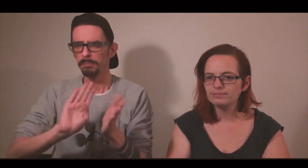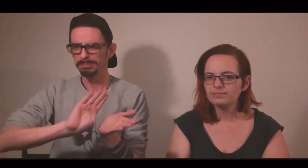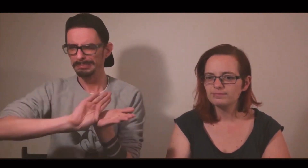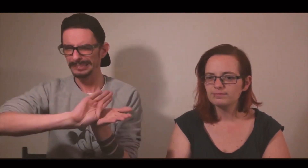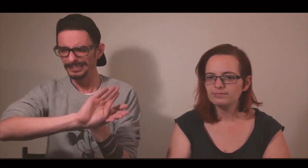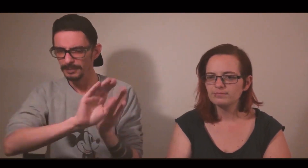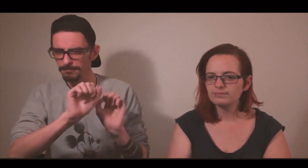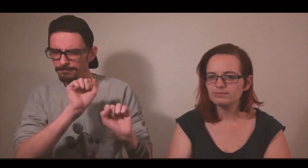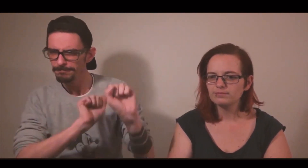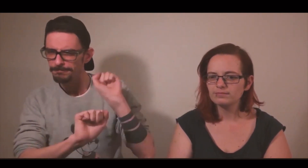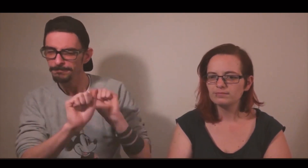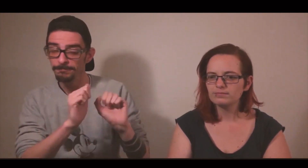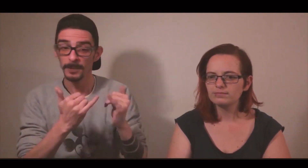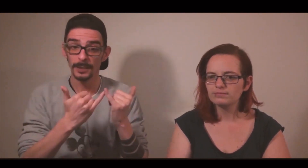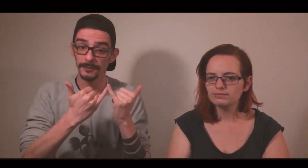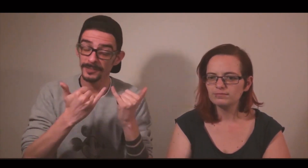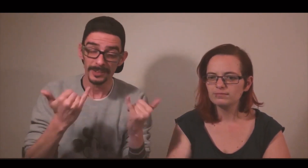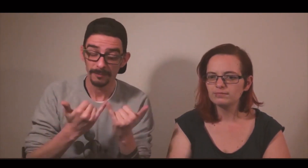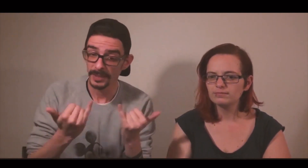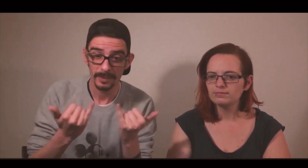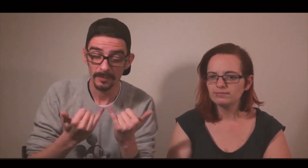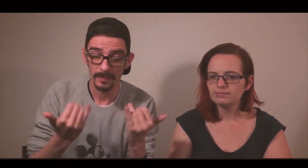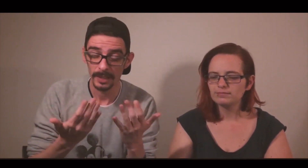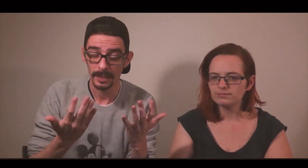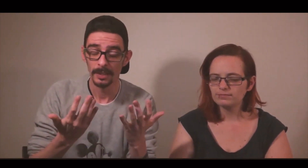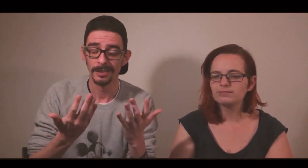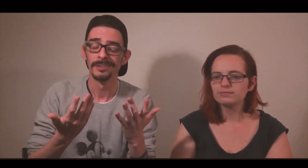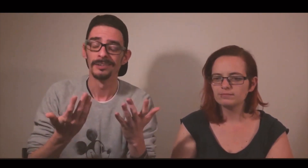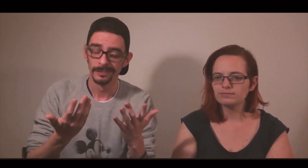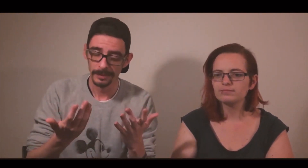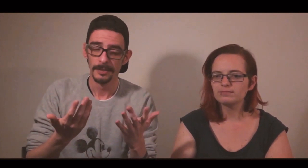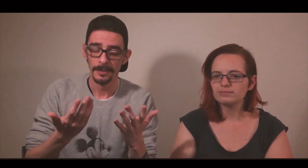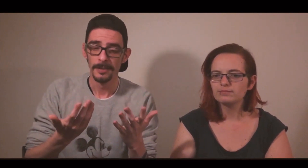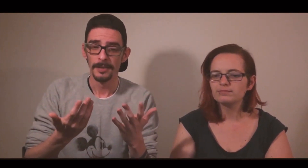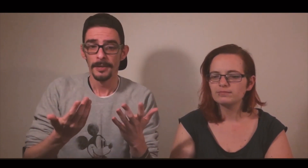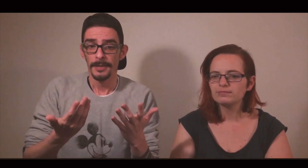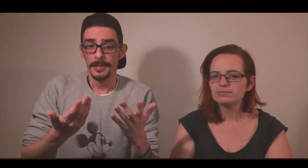He did not want to face up to the confusion and took an inadvisable method.